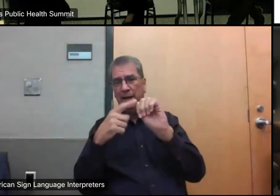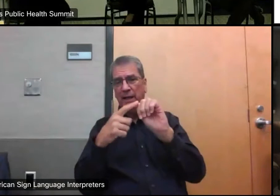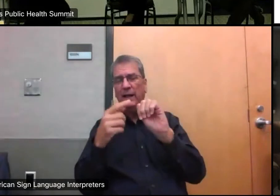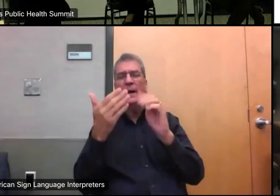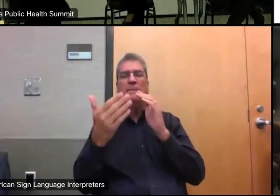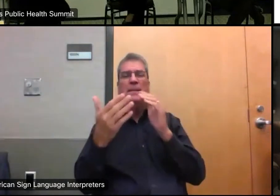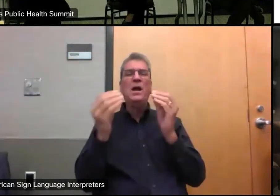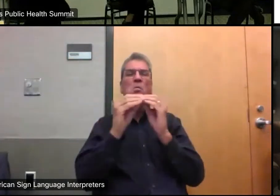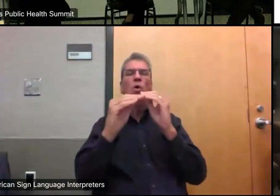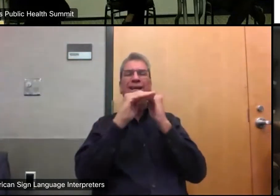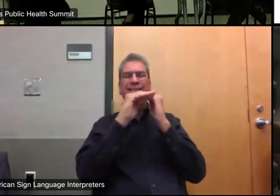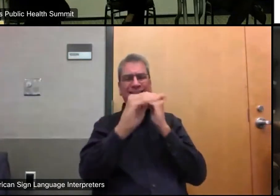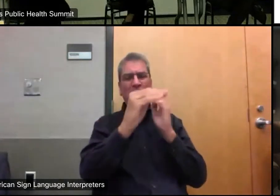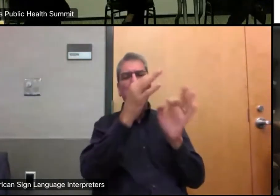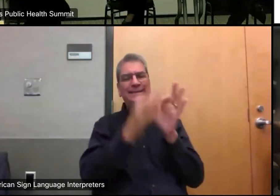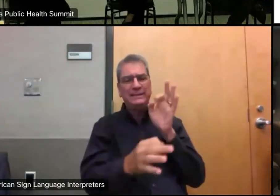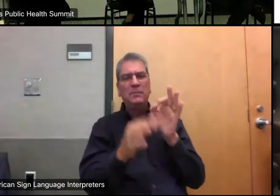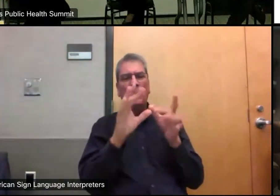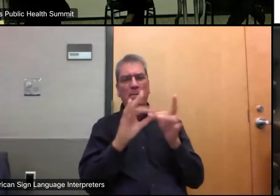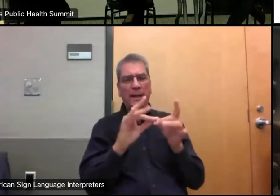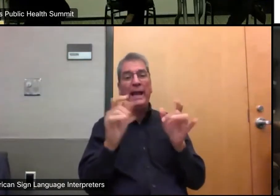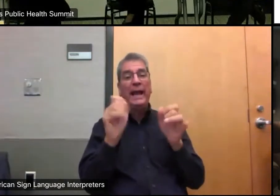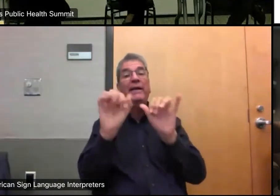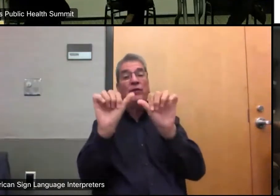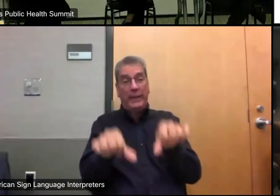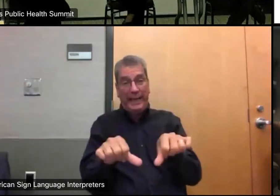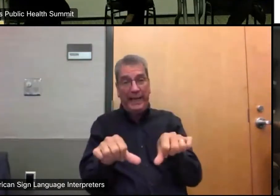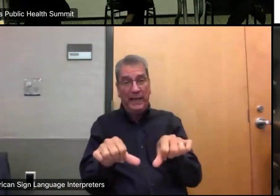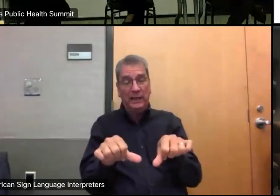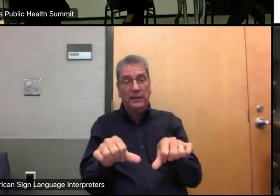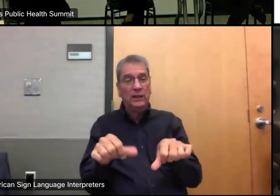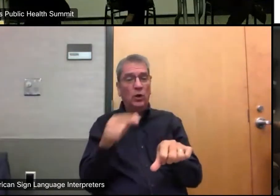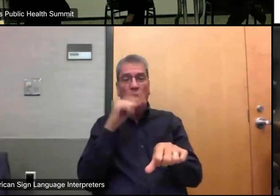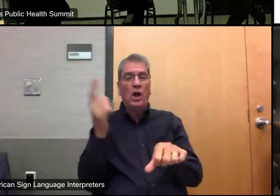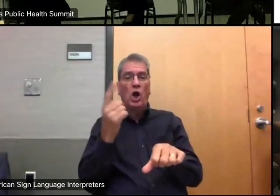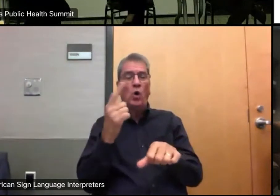stable and simple if we can. So, that we're not always, it's not always